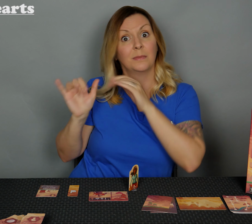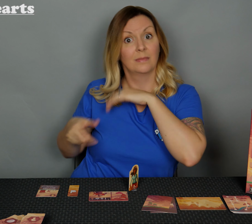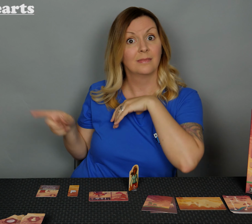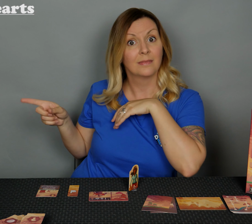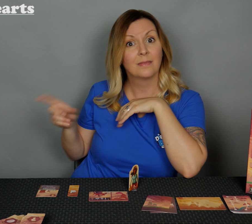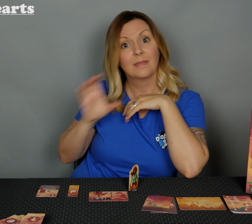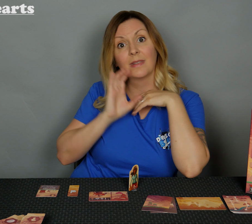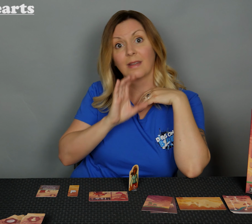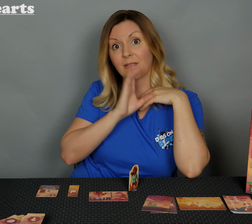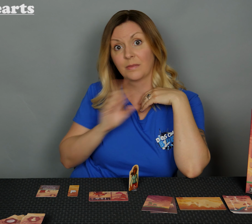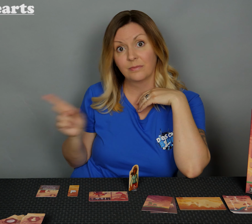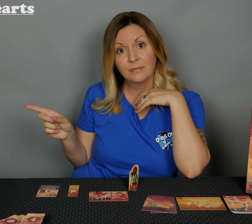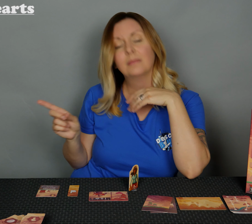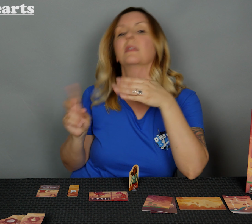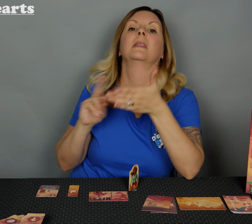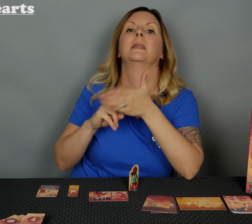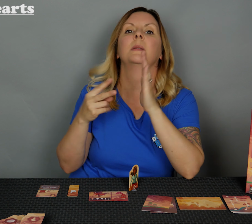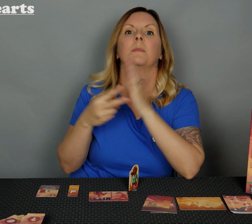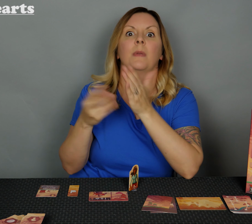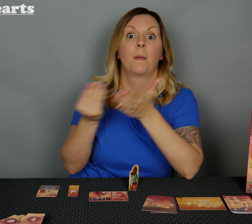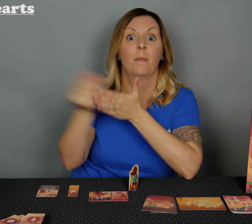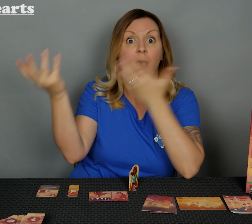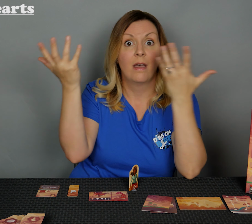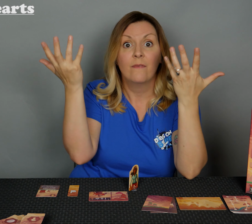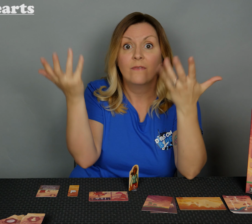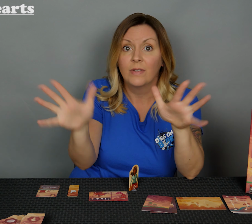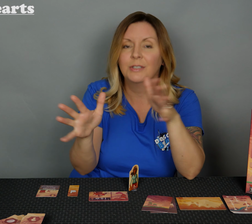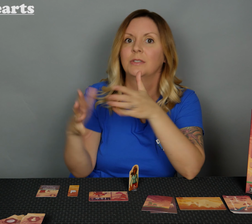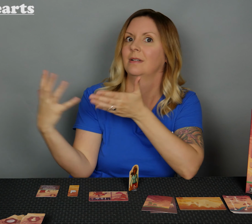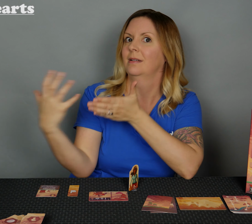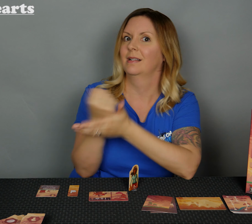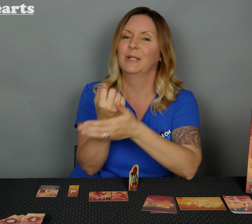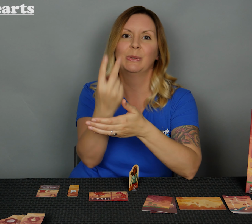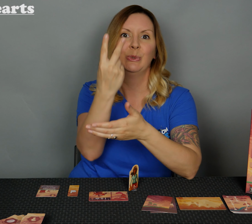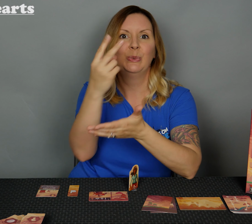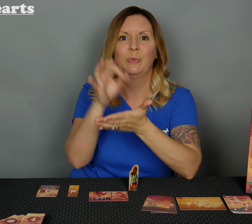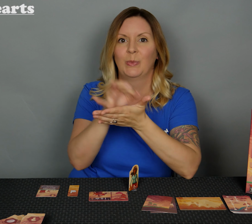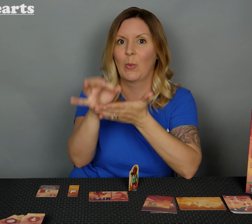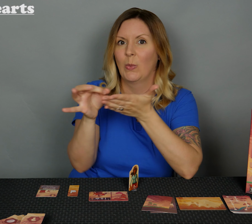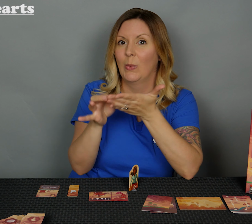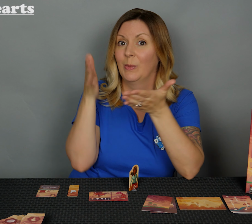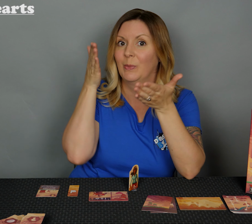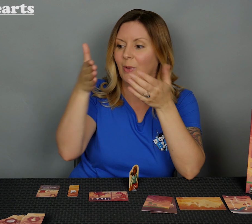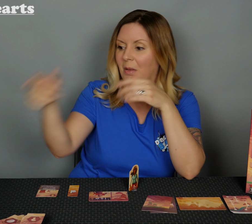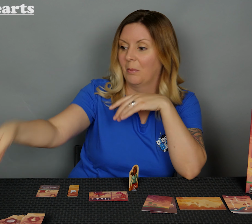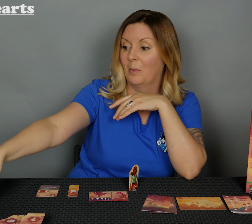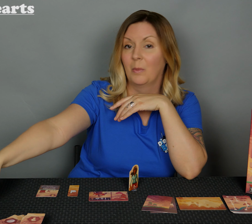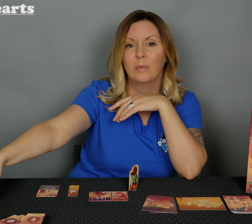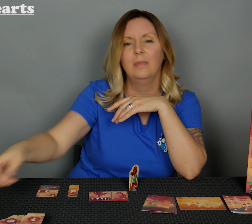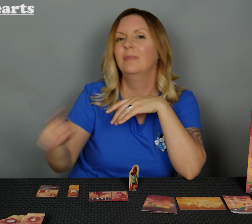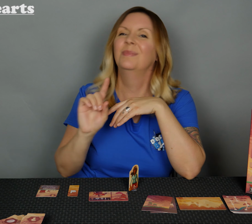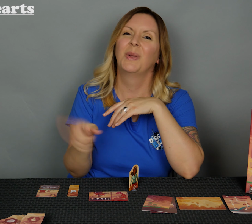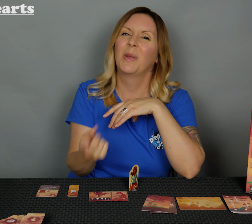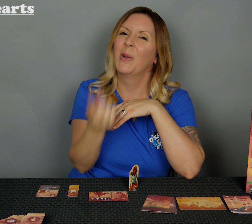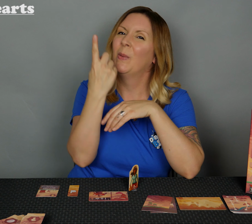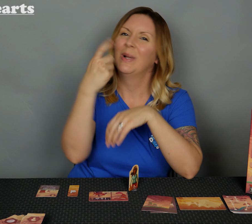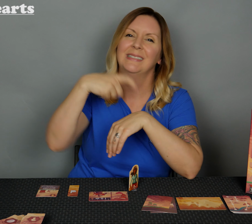For example, the cafe means that once you buy it, you earn 2 coins.